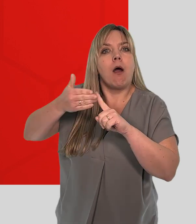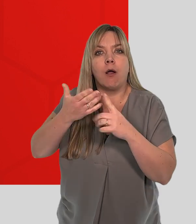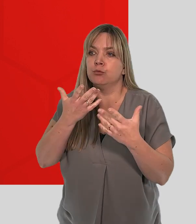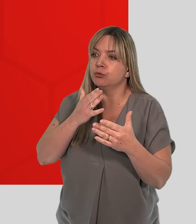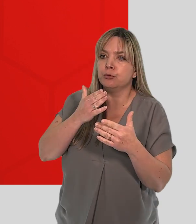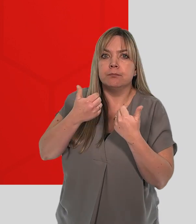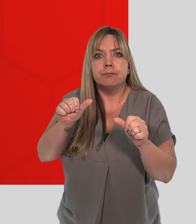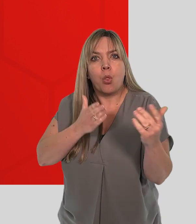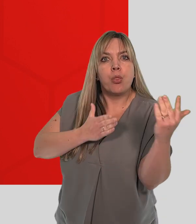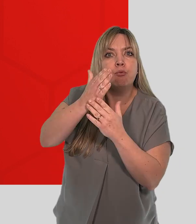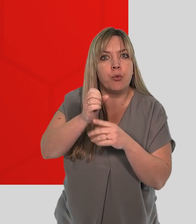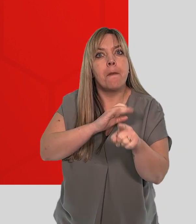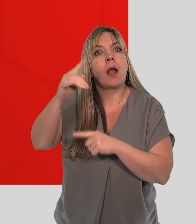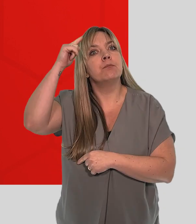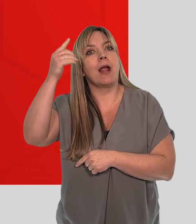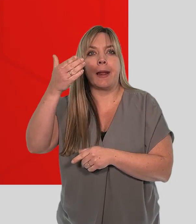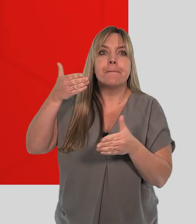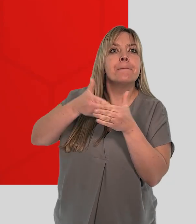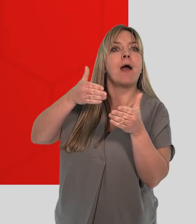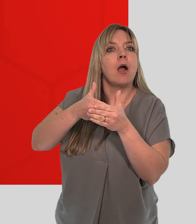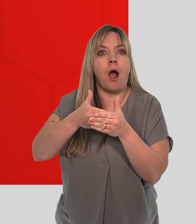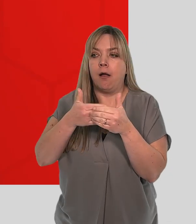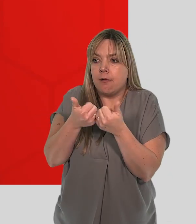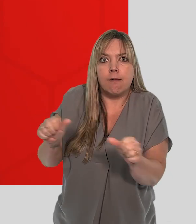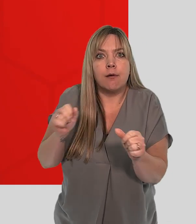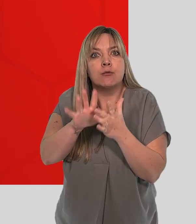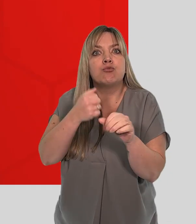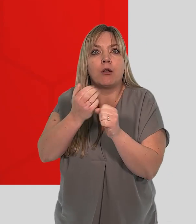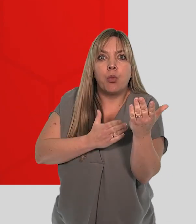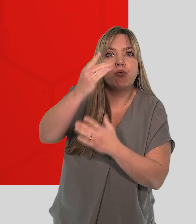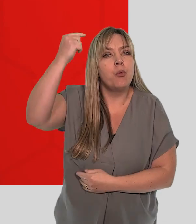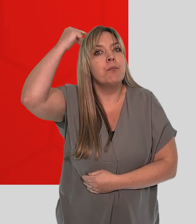An approach to overcome the blood-brain barrier and get drugs into the brain where these